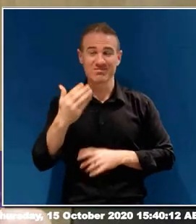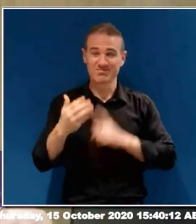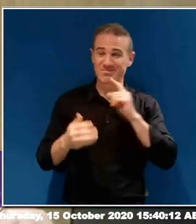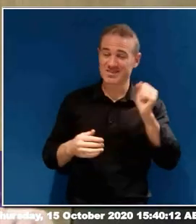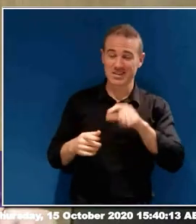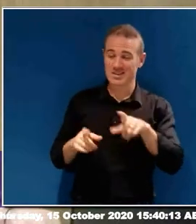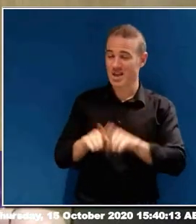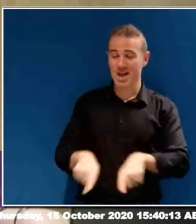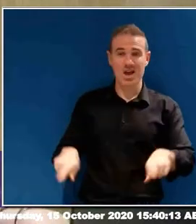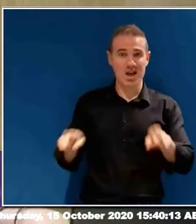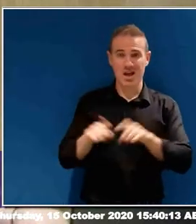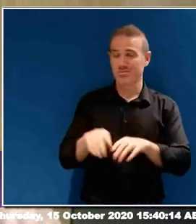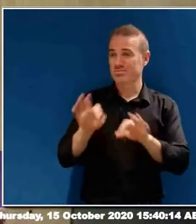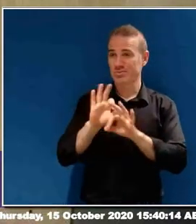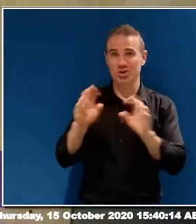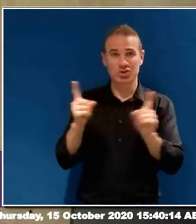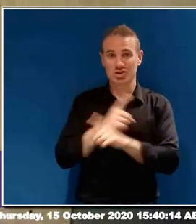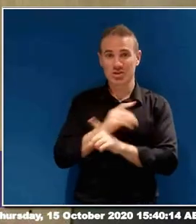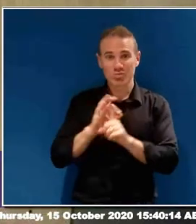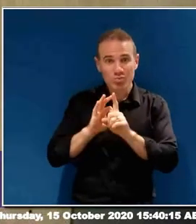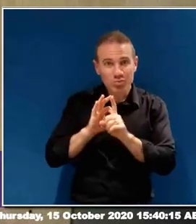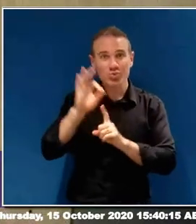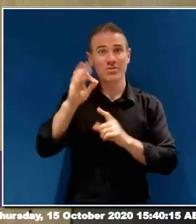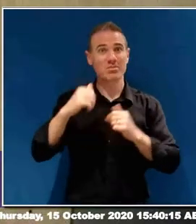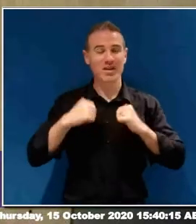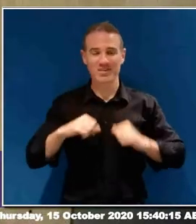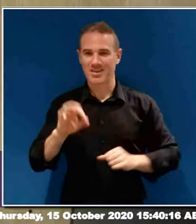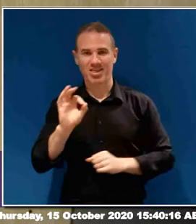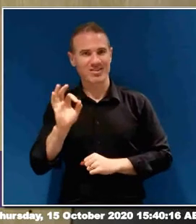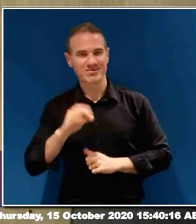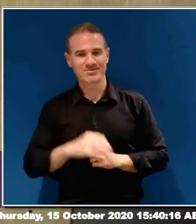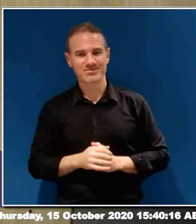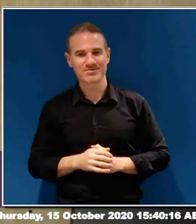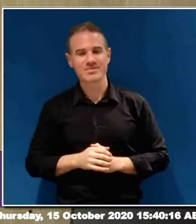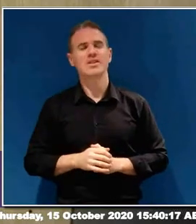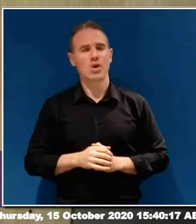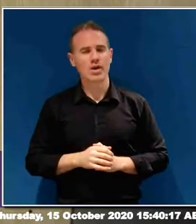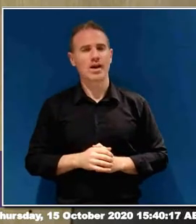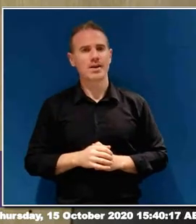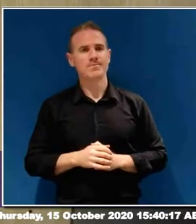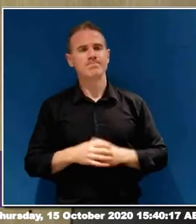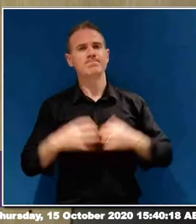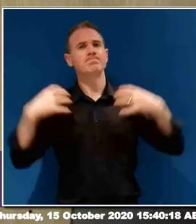Are you saying the ultimate suspension, that is removal from the